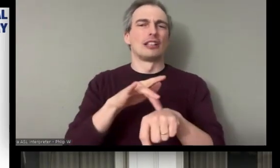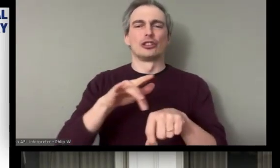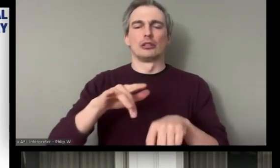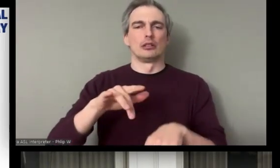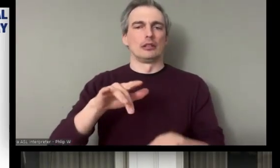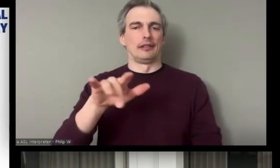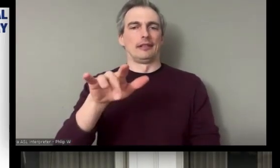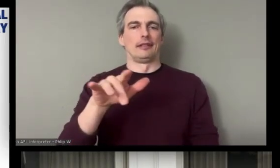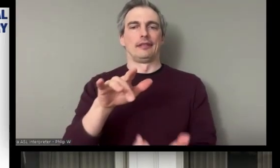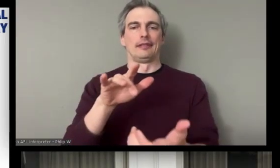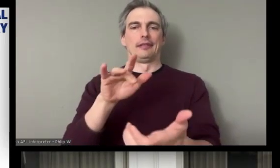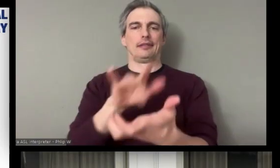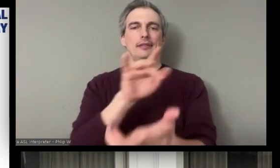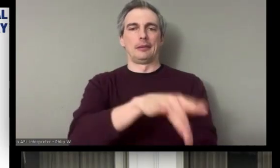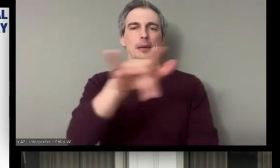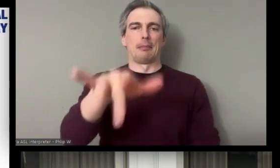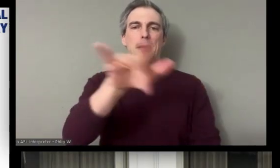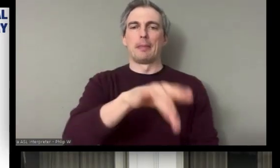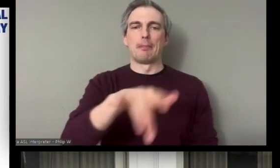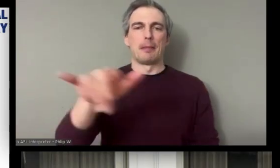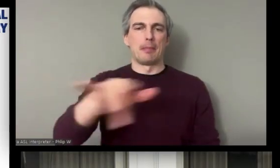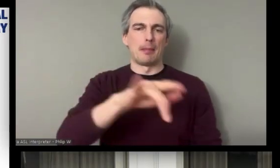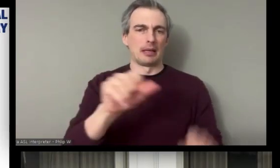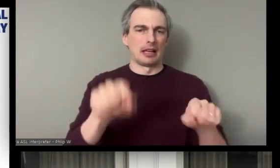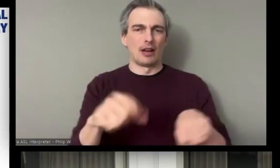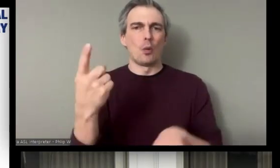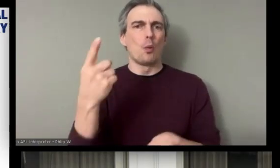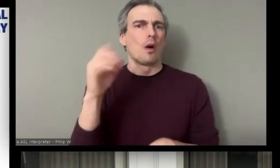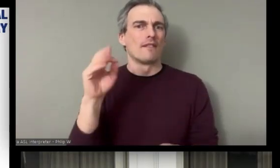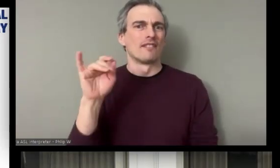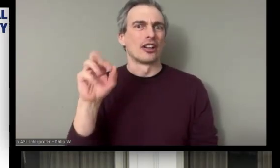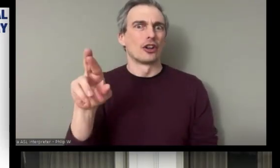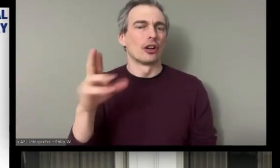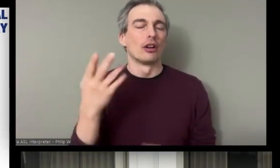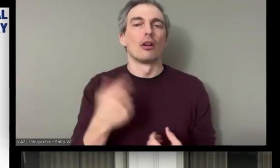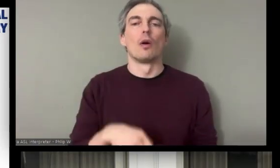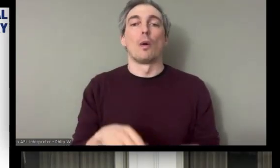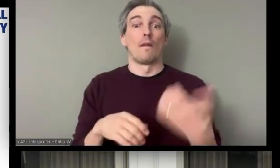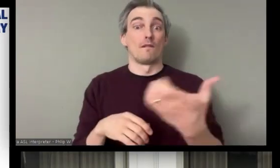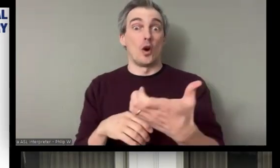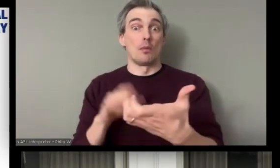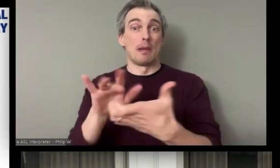Or tapping on a phone screen with these hand controllers. There's a lot more dexterity that can be required.